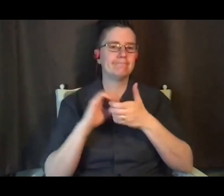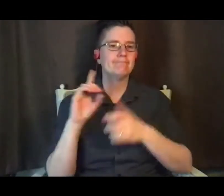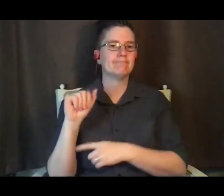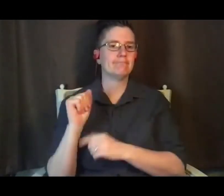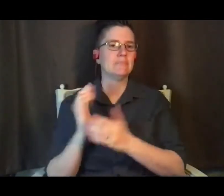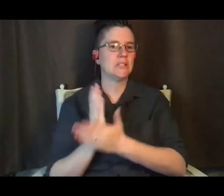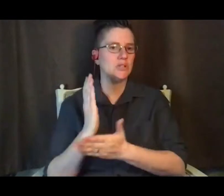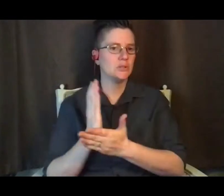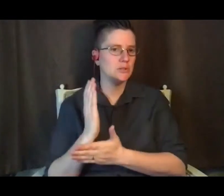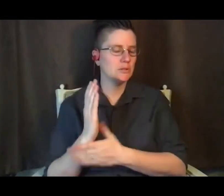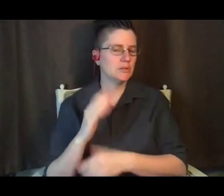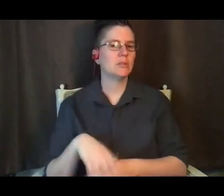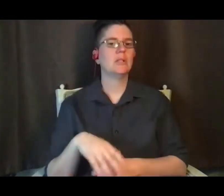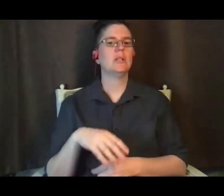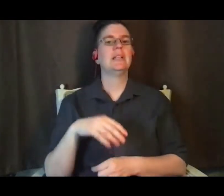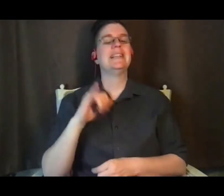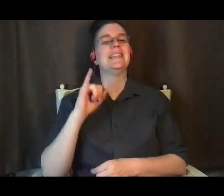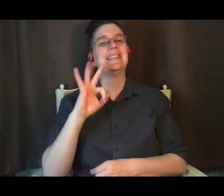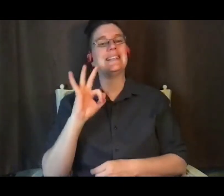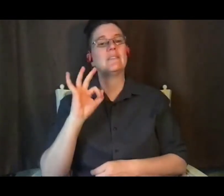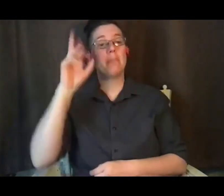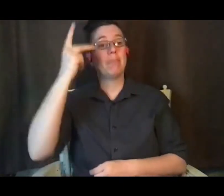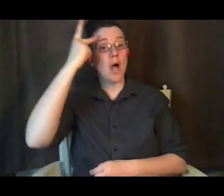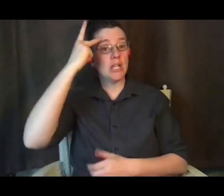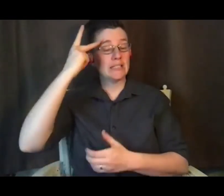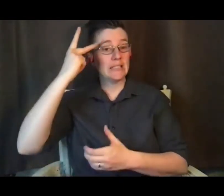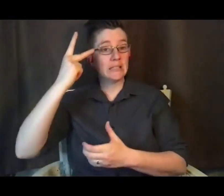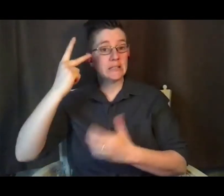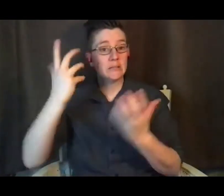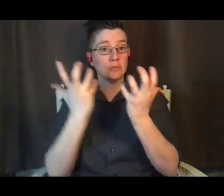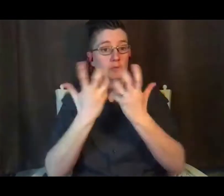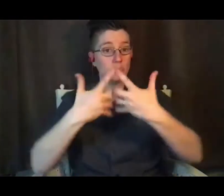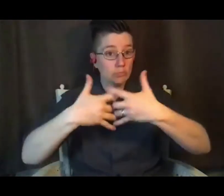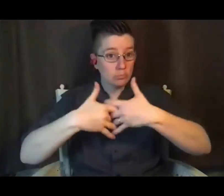that teaches us that if our histories have been so deeply interconnected everywhere